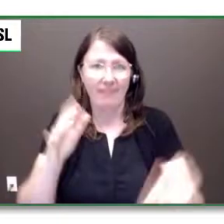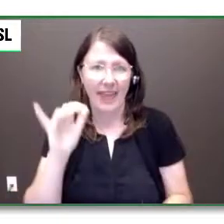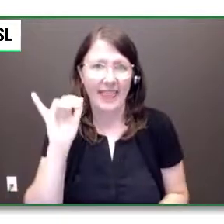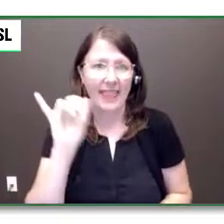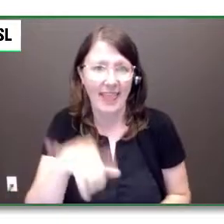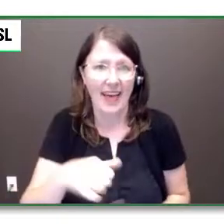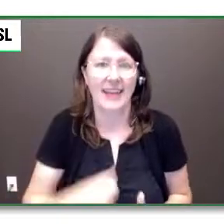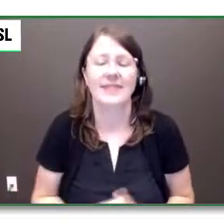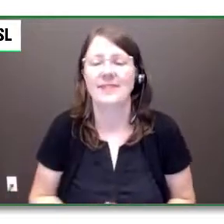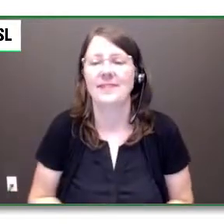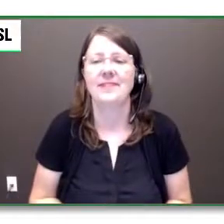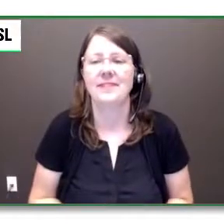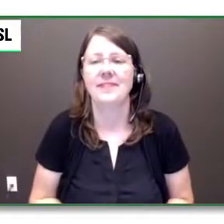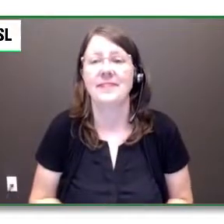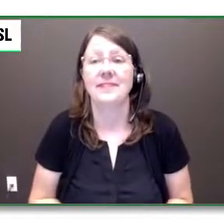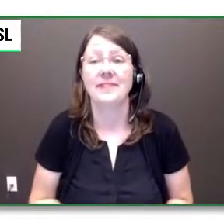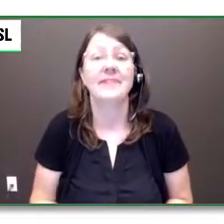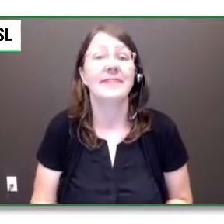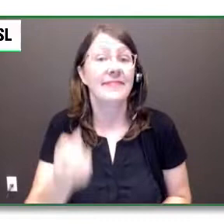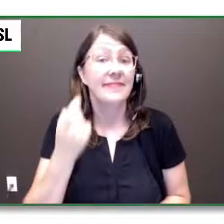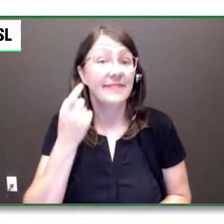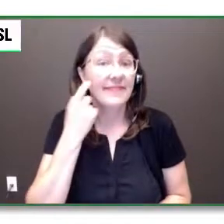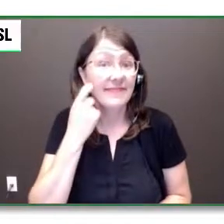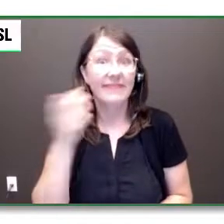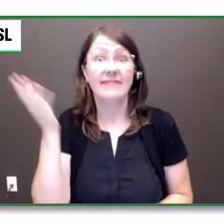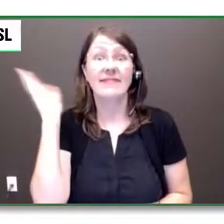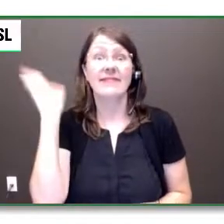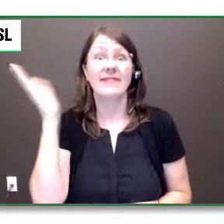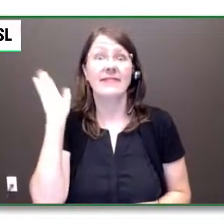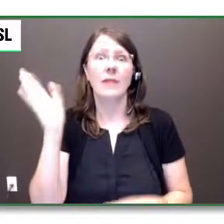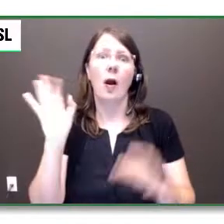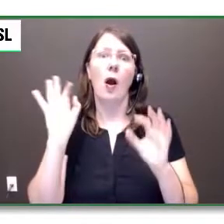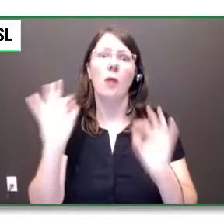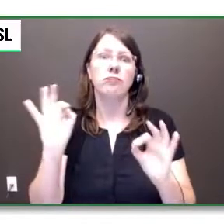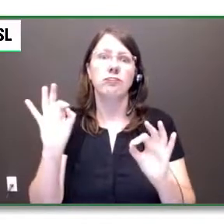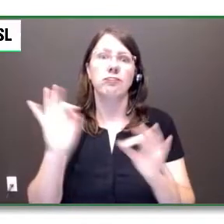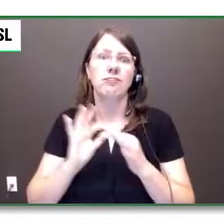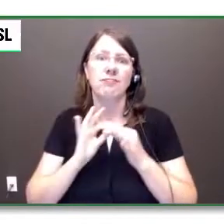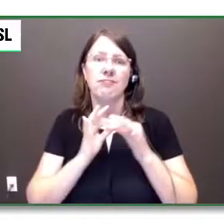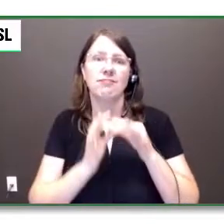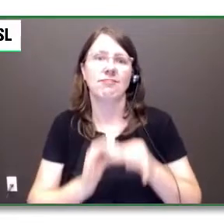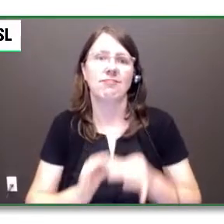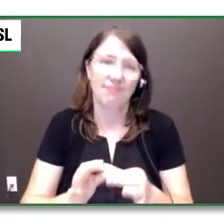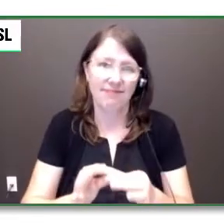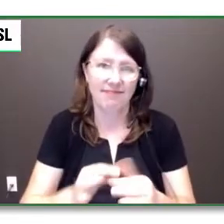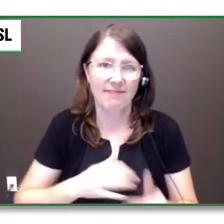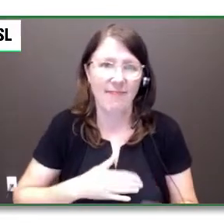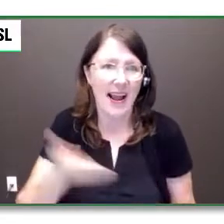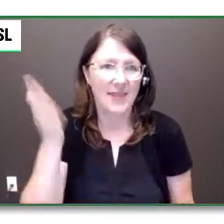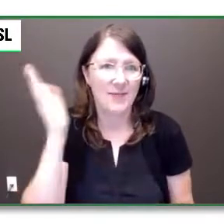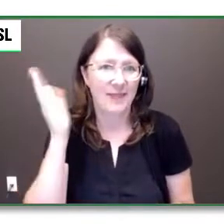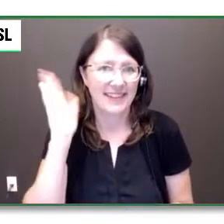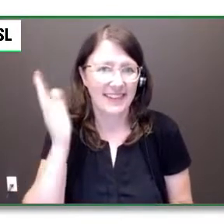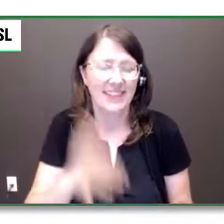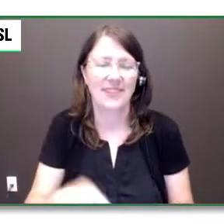um uh preview to what I'm hoping to discuss here. So next slide.